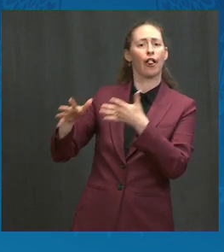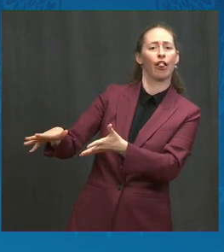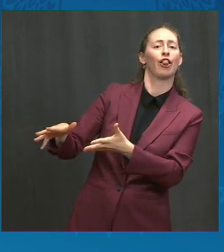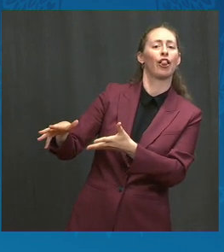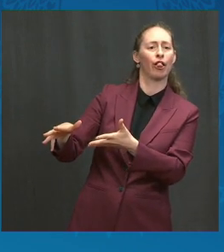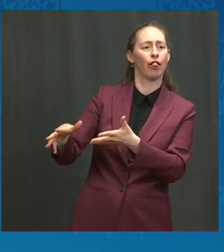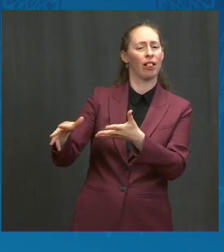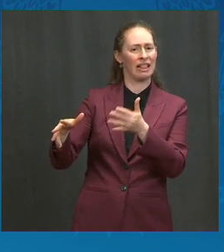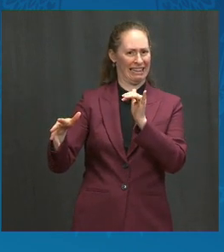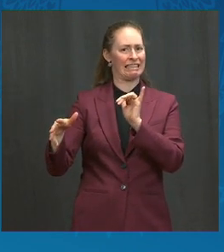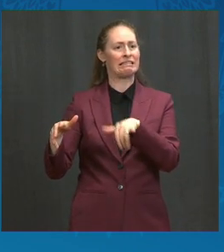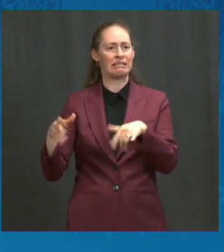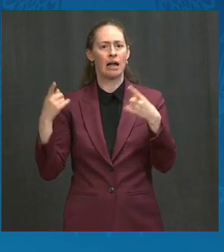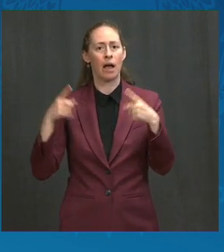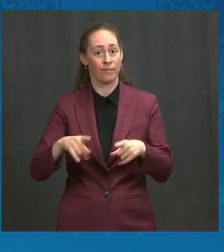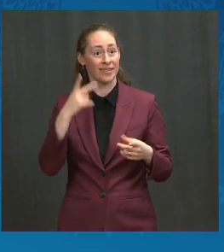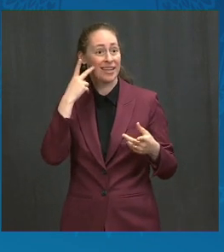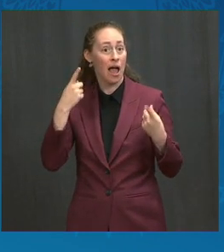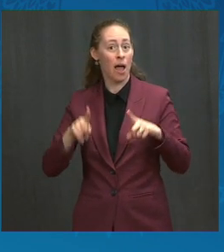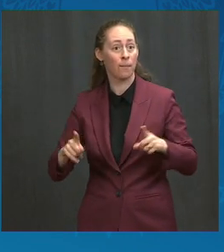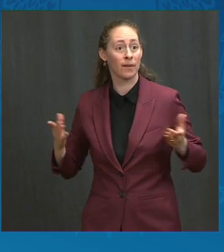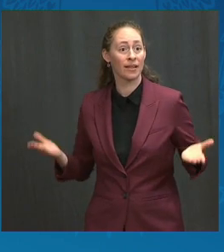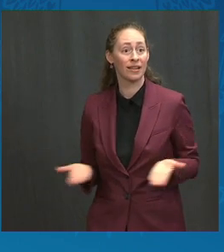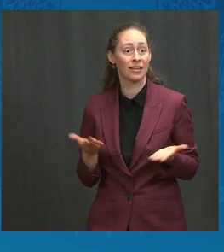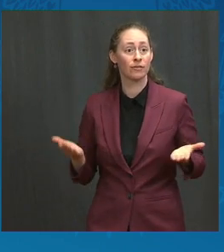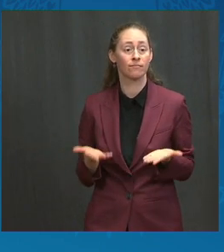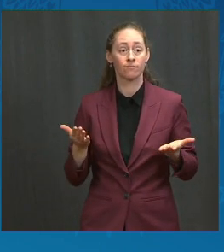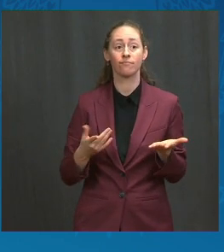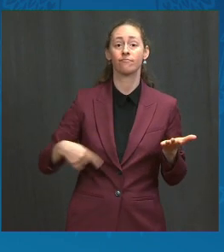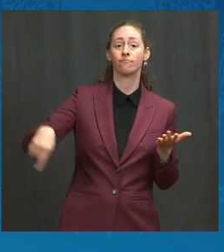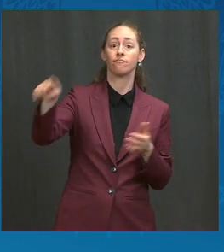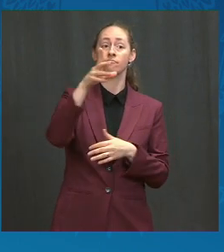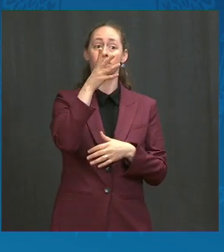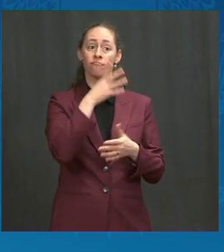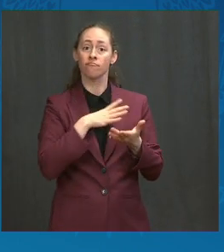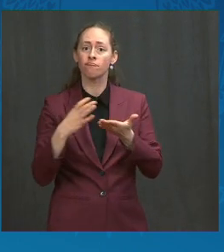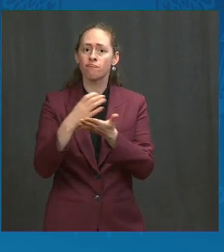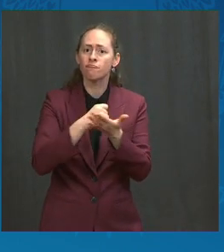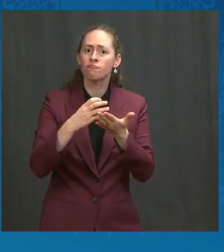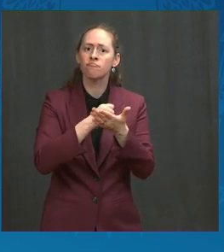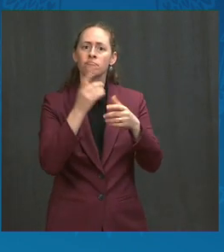When women have access to capital to start a small business, they can participate more fully